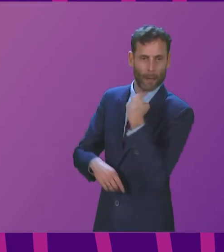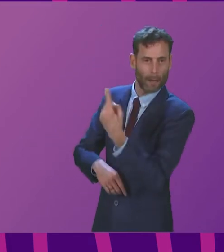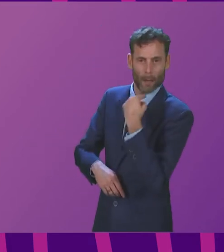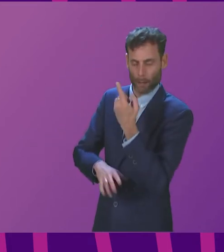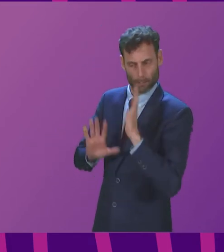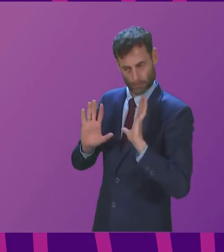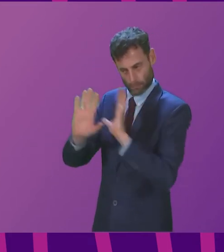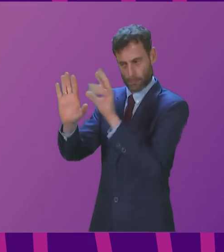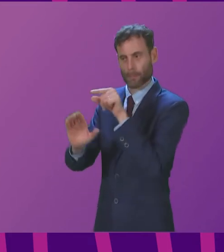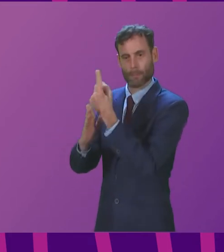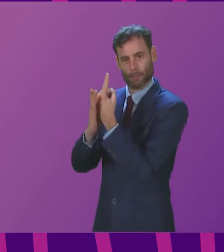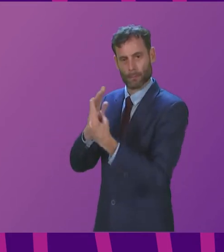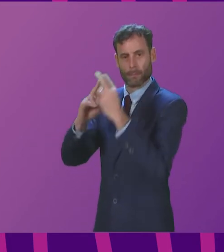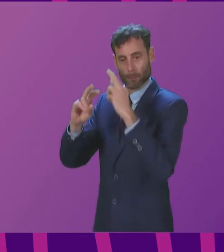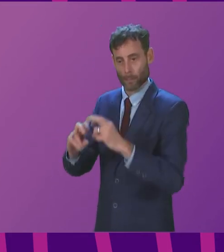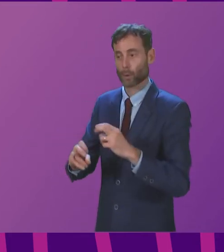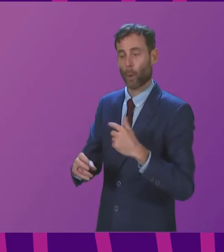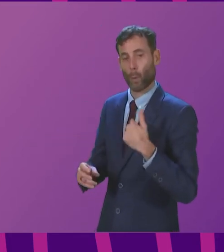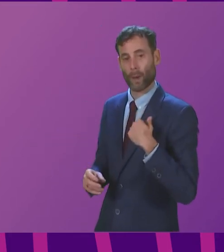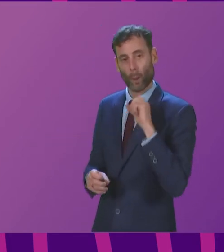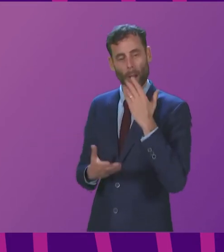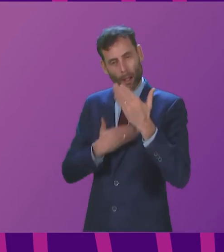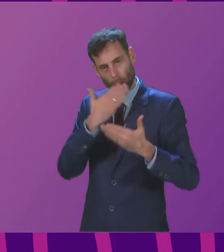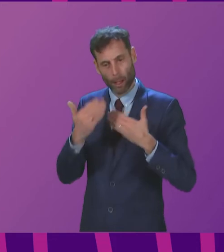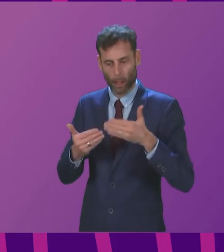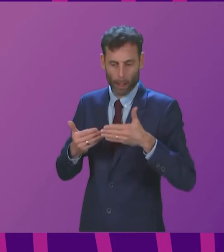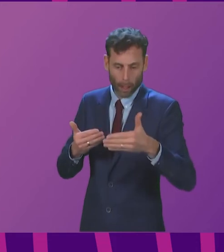establish the inquiry is well advanced, and we will set out details to Parliament shortly.